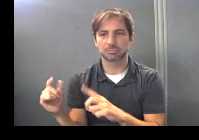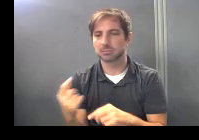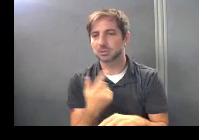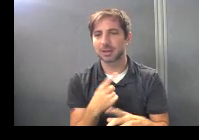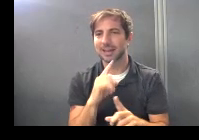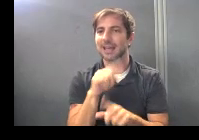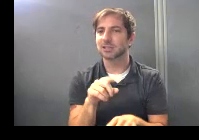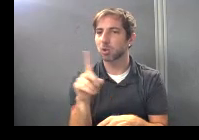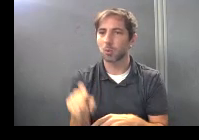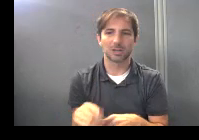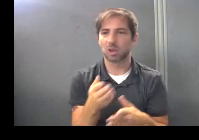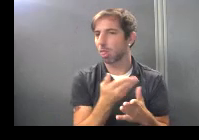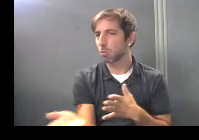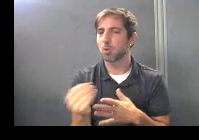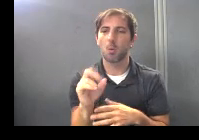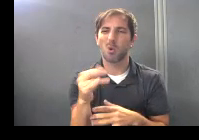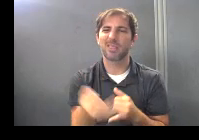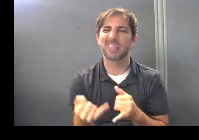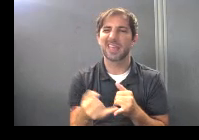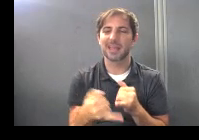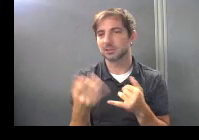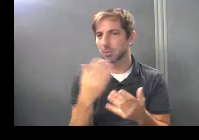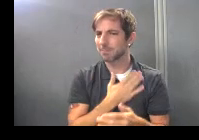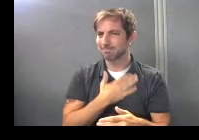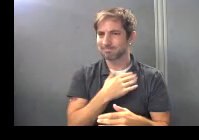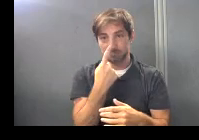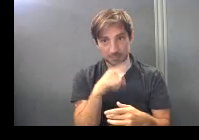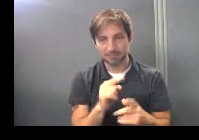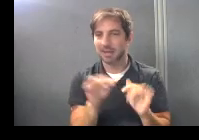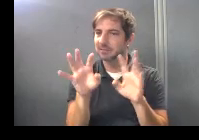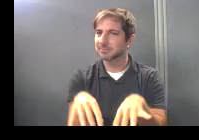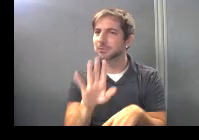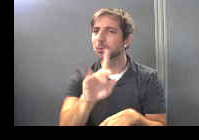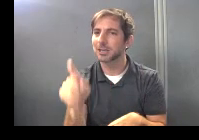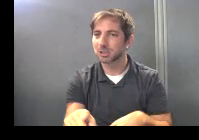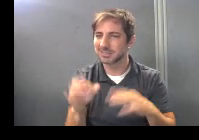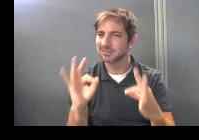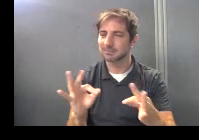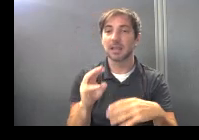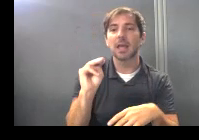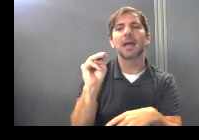PLEASE SEND THOSE. MAGAN, IF YOU NEED TO COMMUNICATE WITH ME,